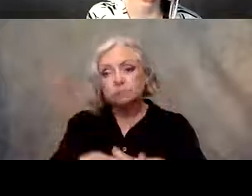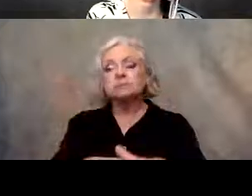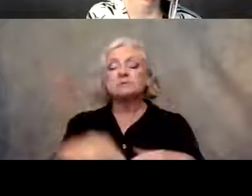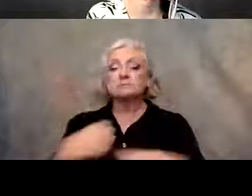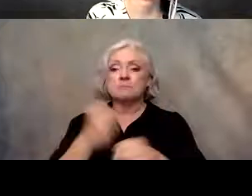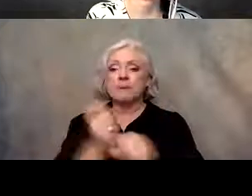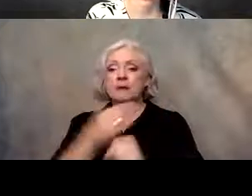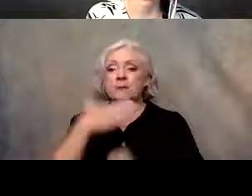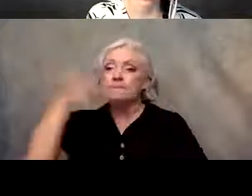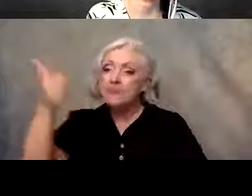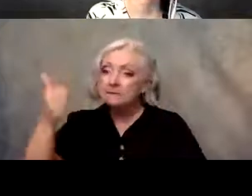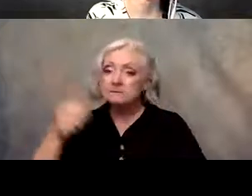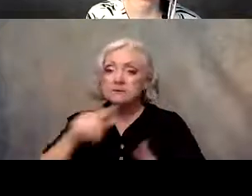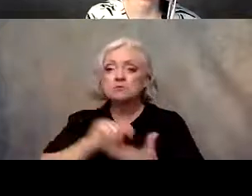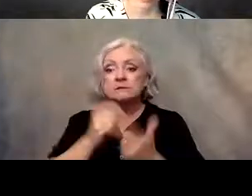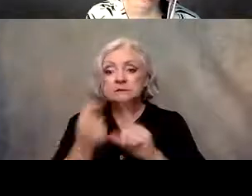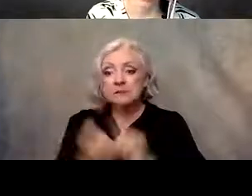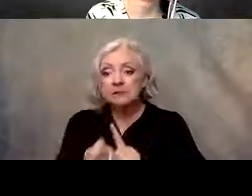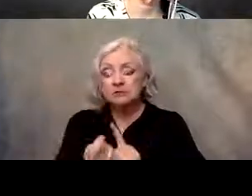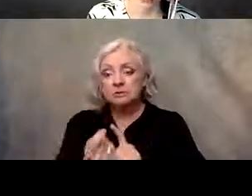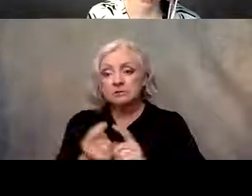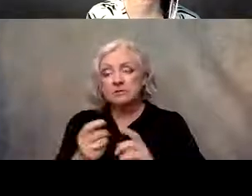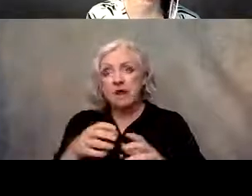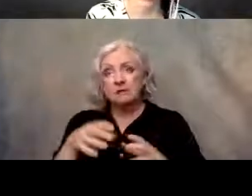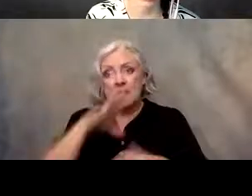that captures the intent and tone of a message.